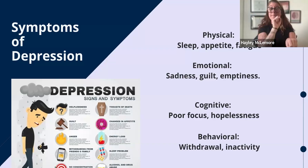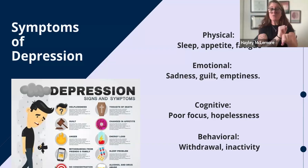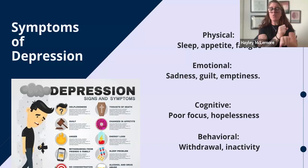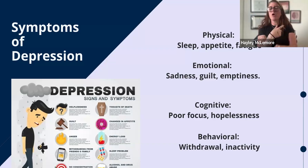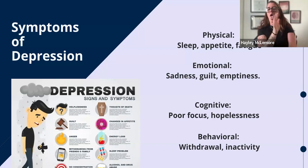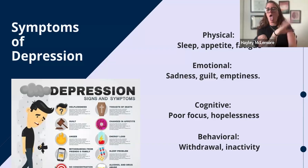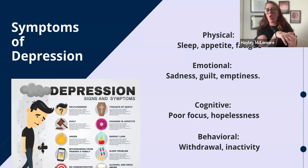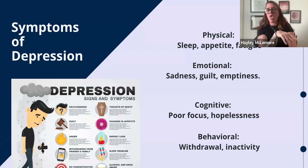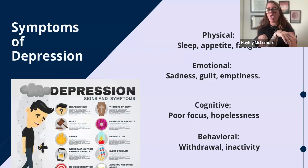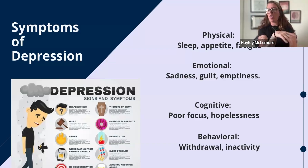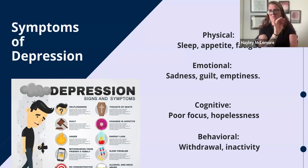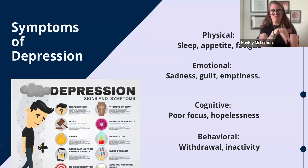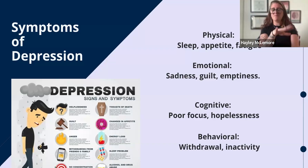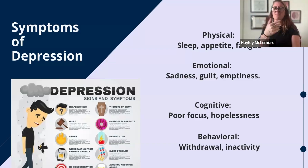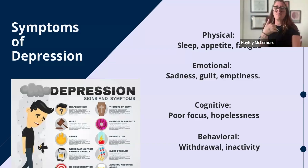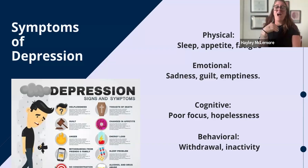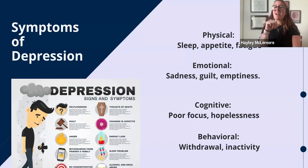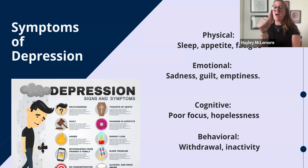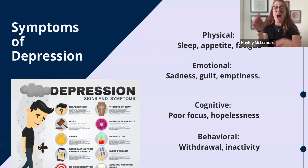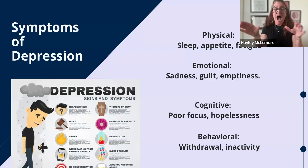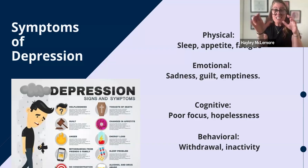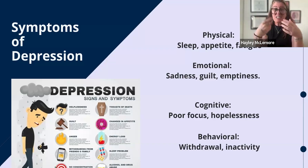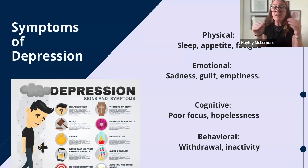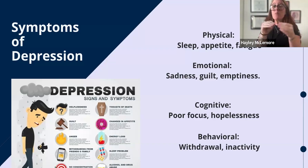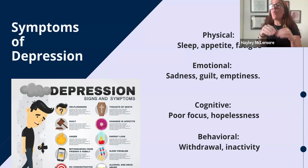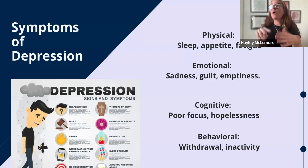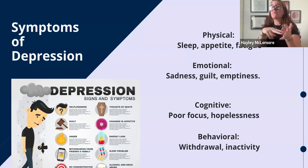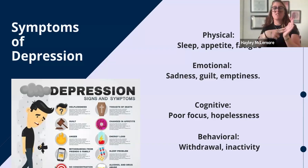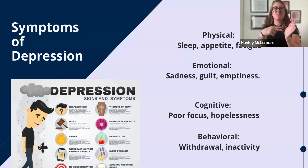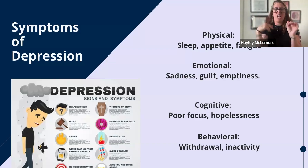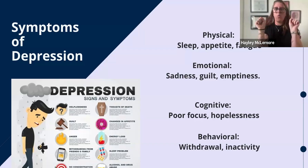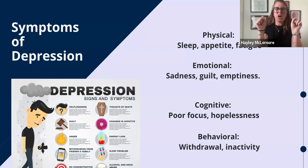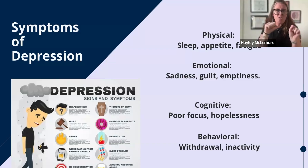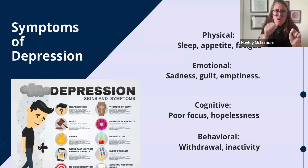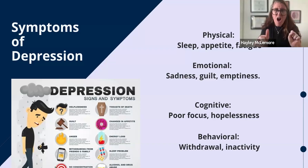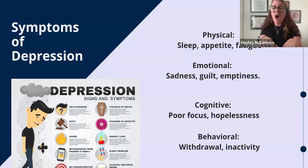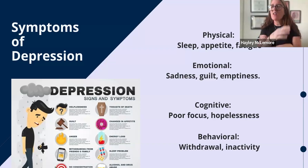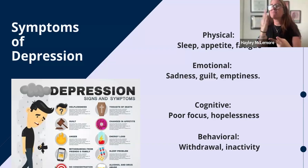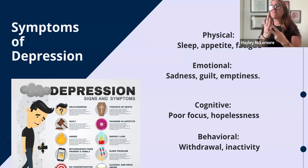or someone might miss work and their work would call them, and they wouldn't show up.